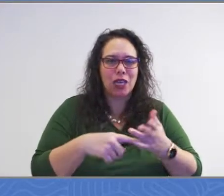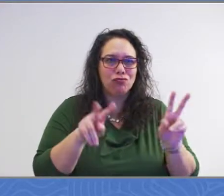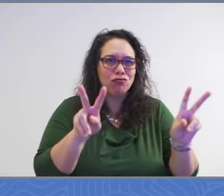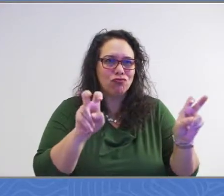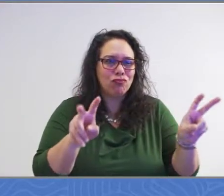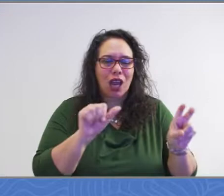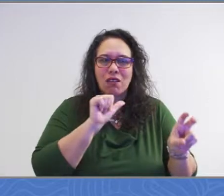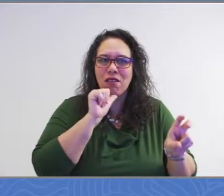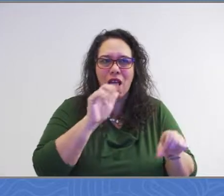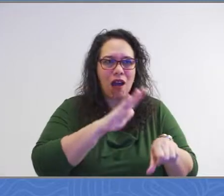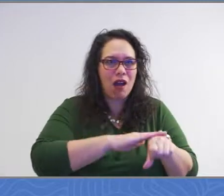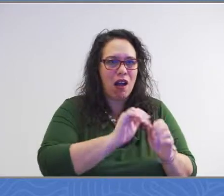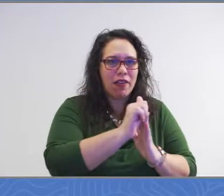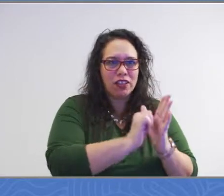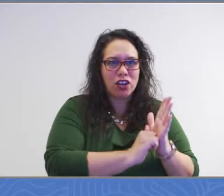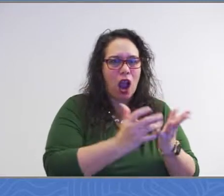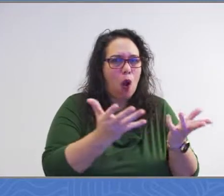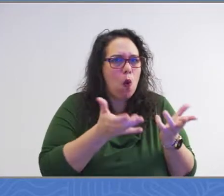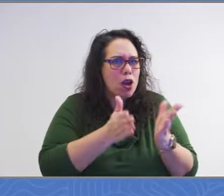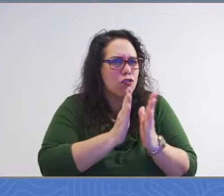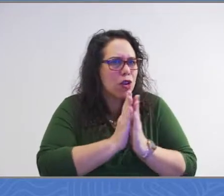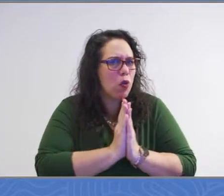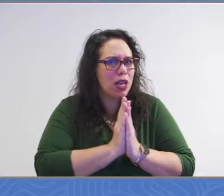I would like to request that the board...